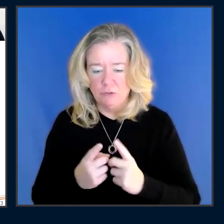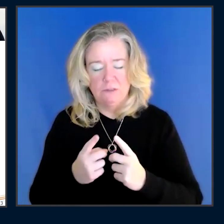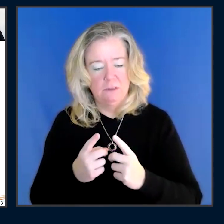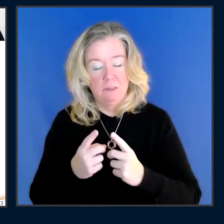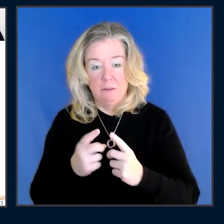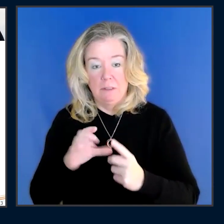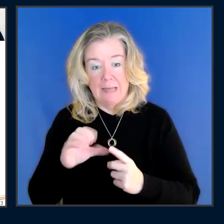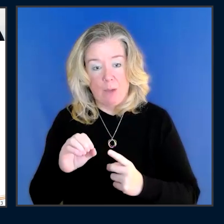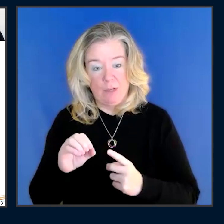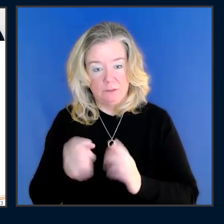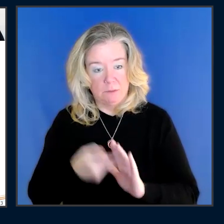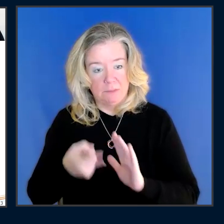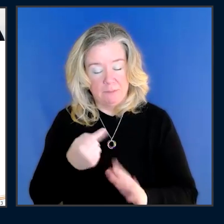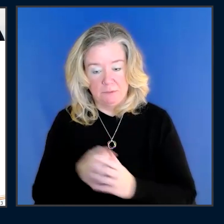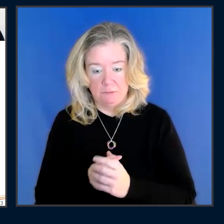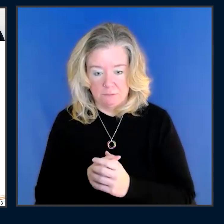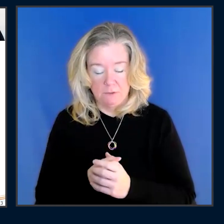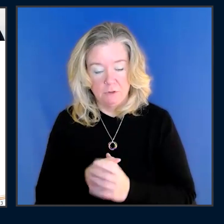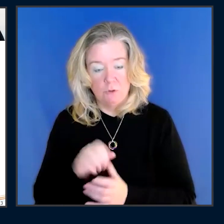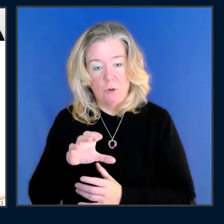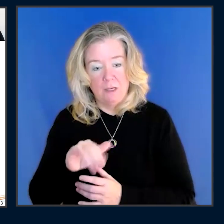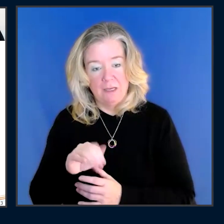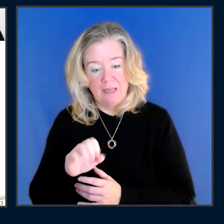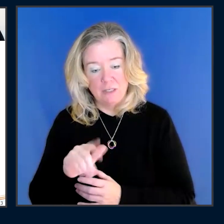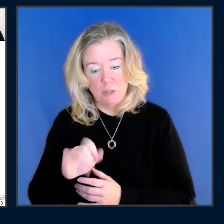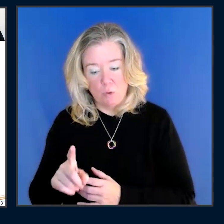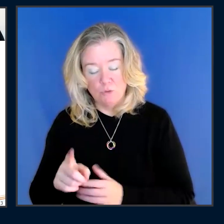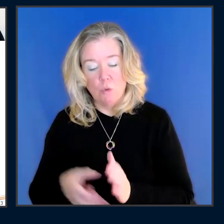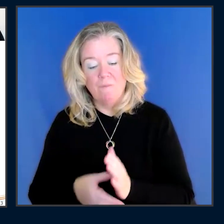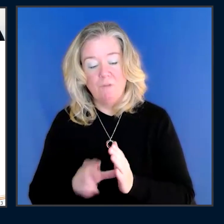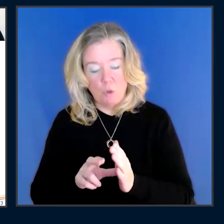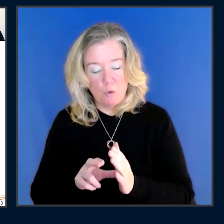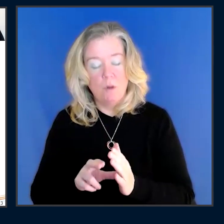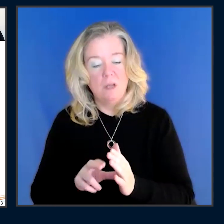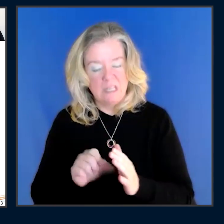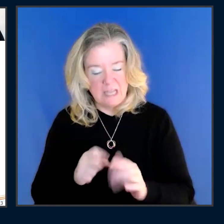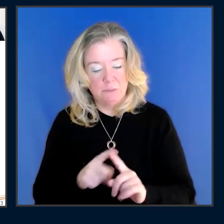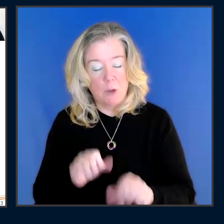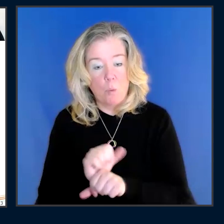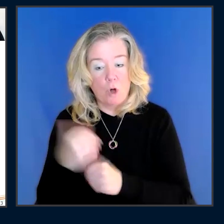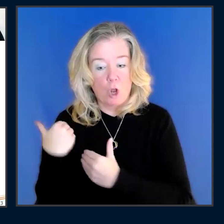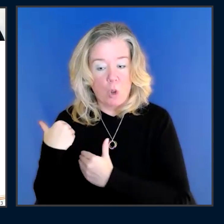districts, even counties. So caseloads are often reviewed,